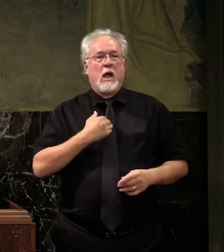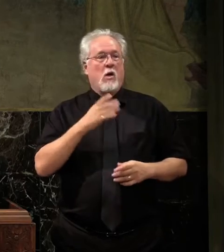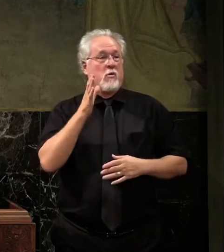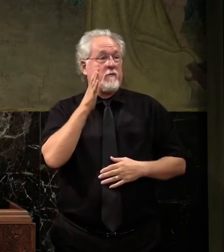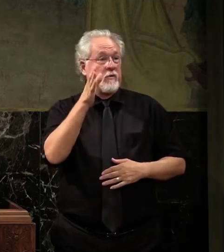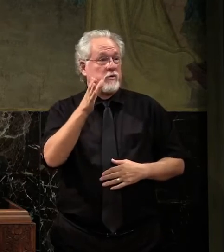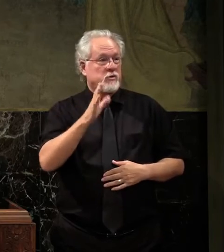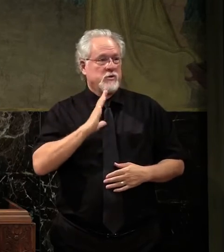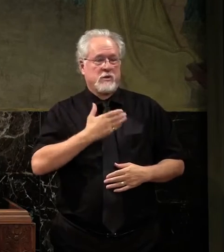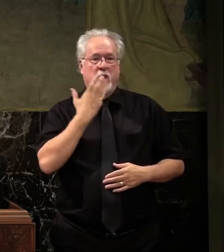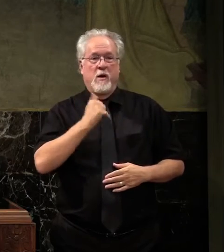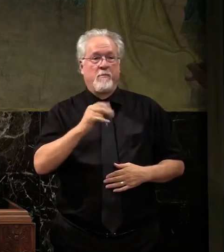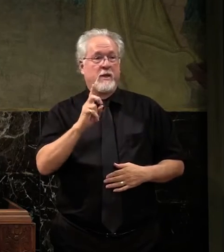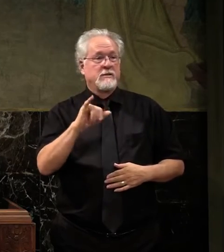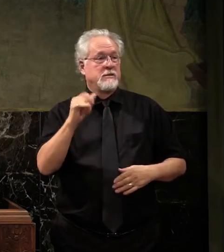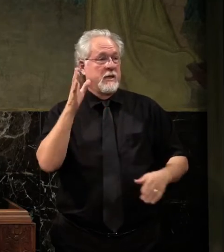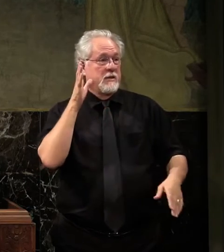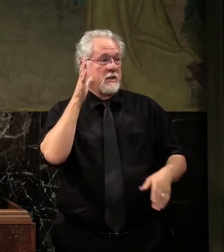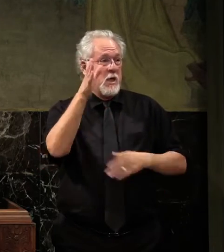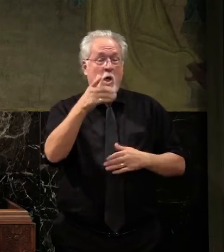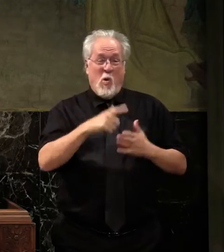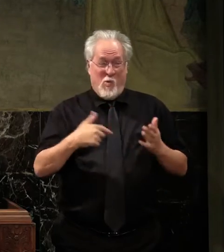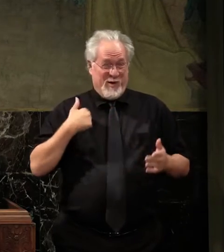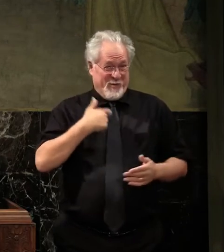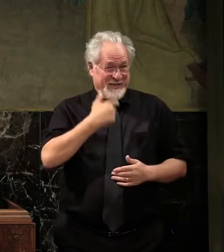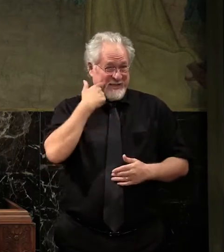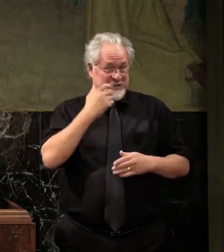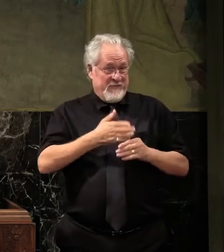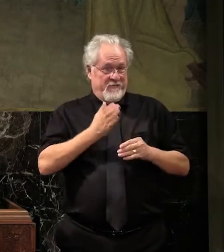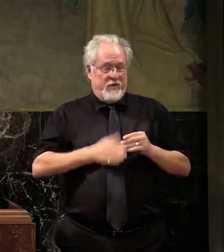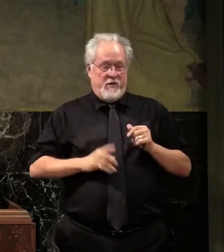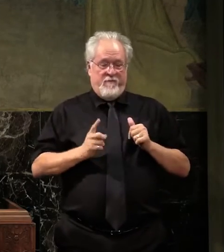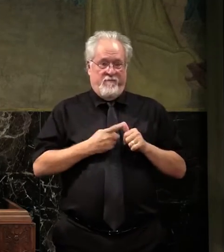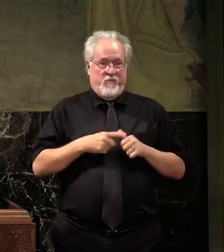ahead of us but we just finished was really the first half of what is going